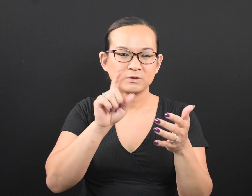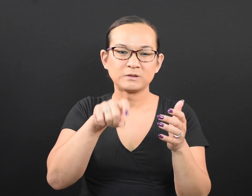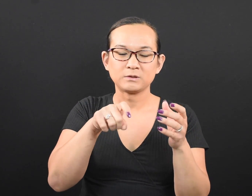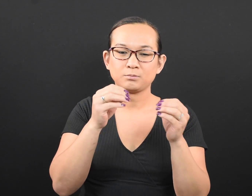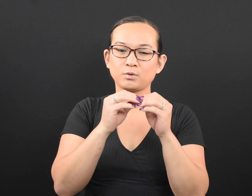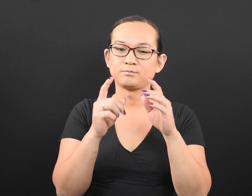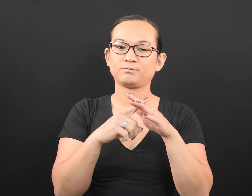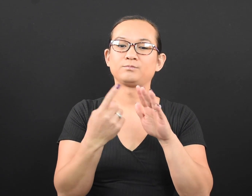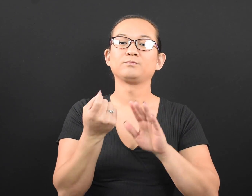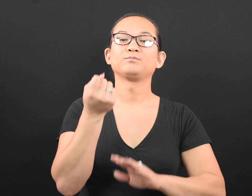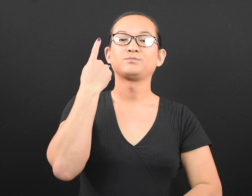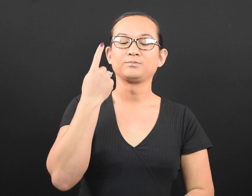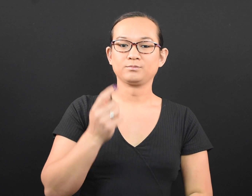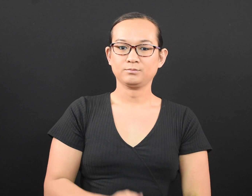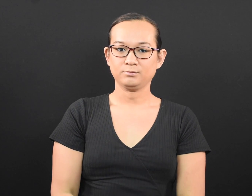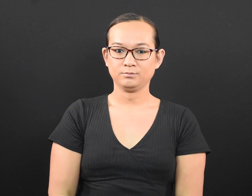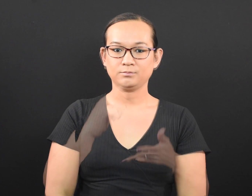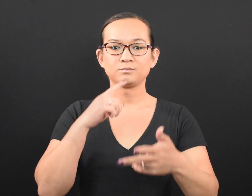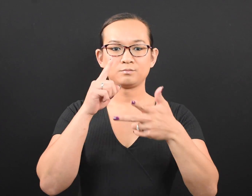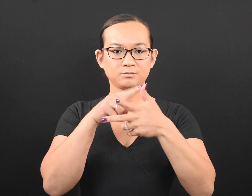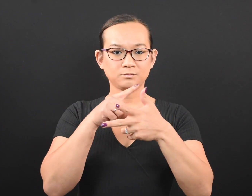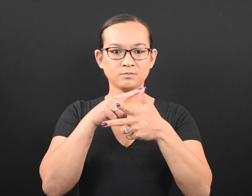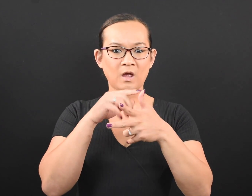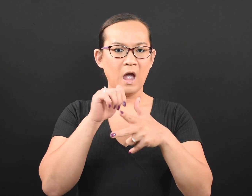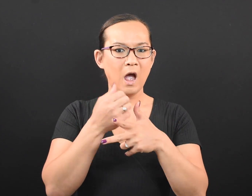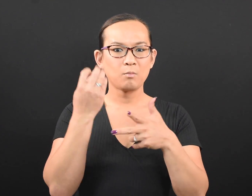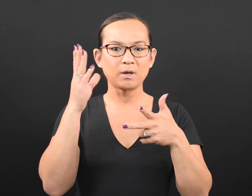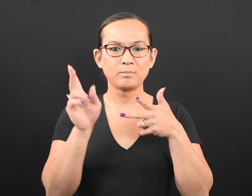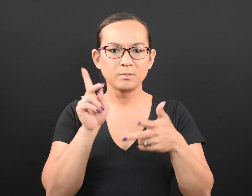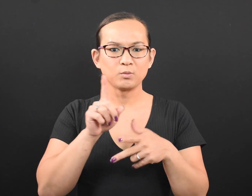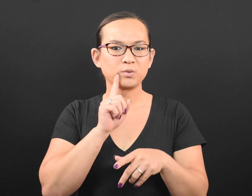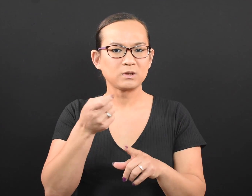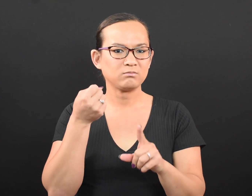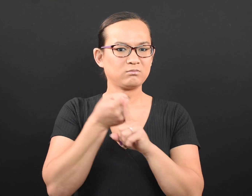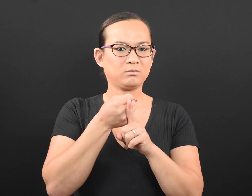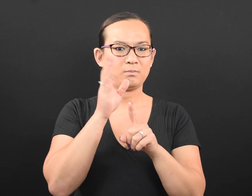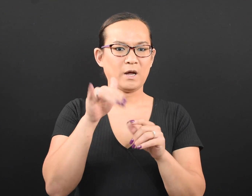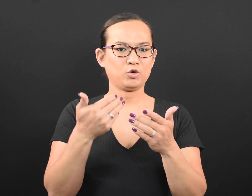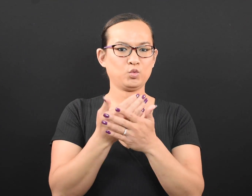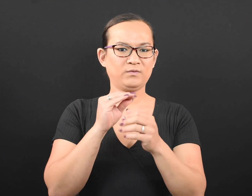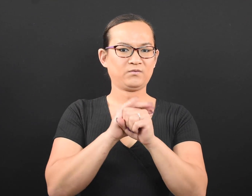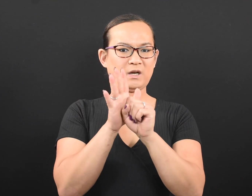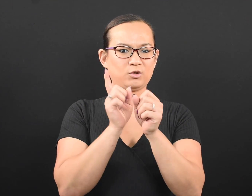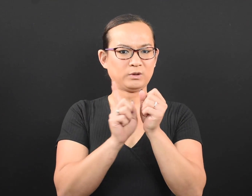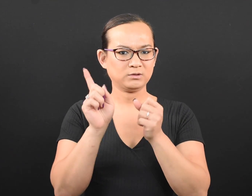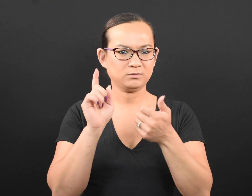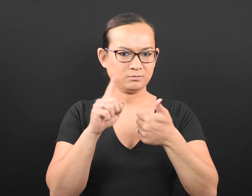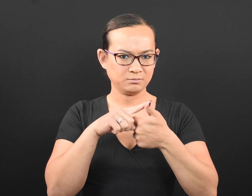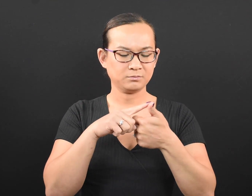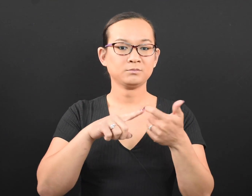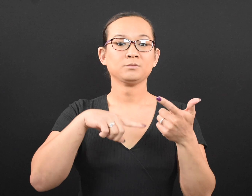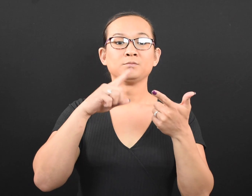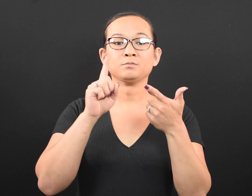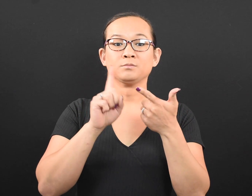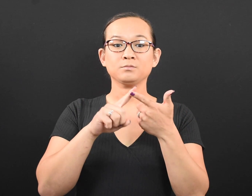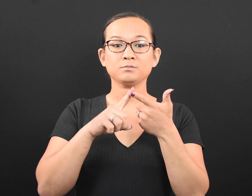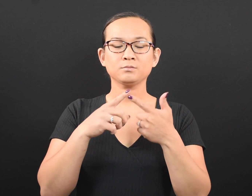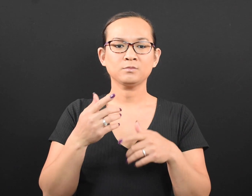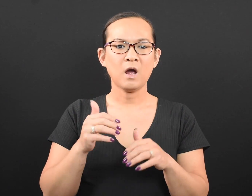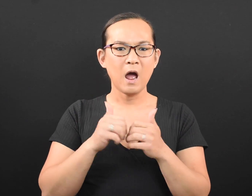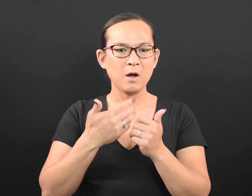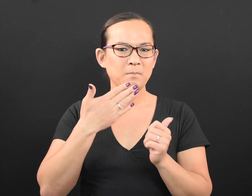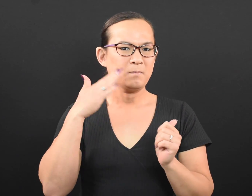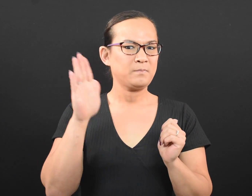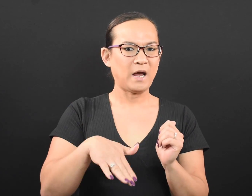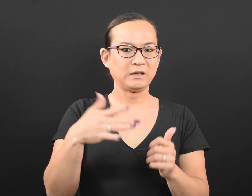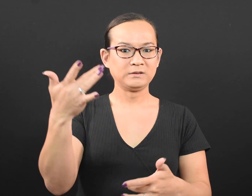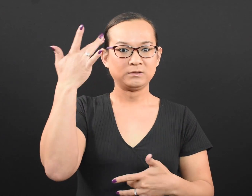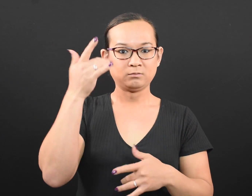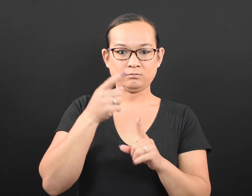● How widely these new variants have spread ● How the disease caused by these new variants